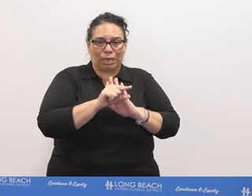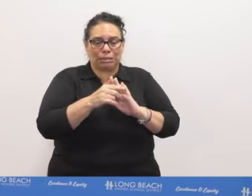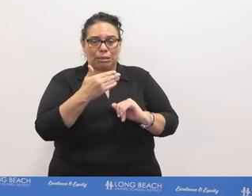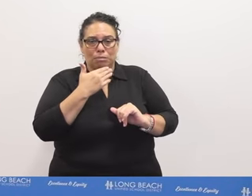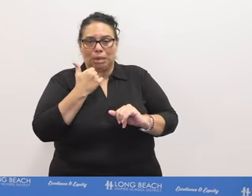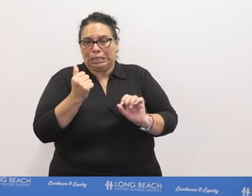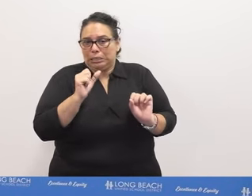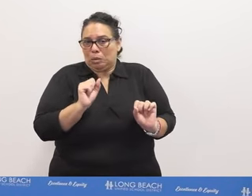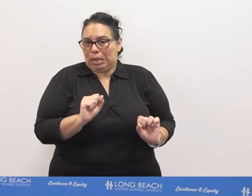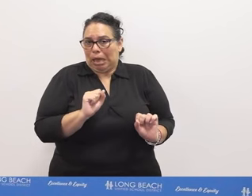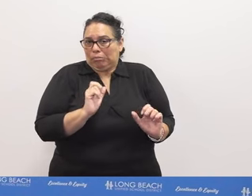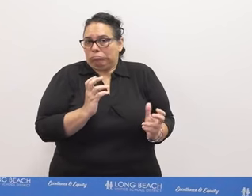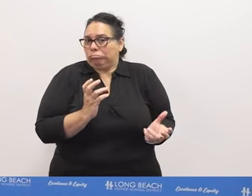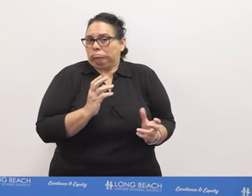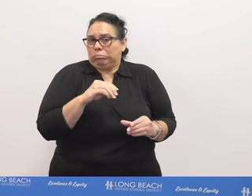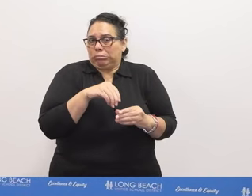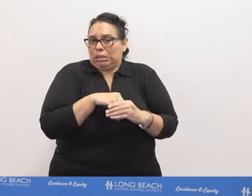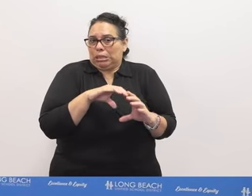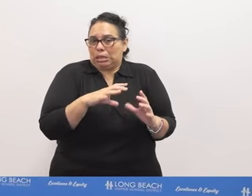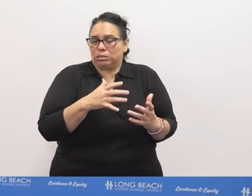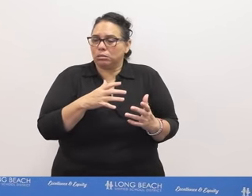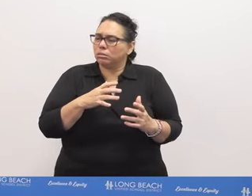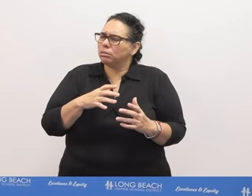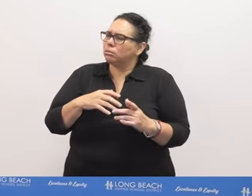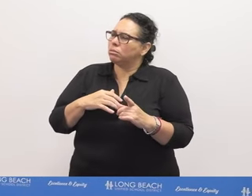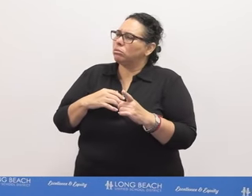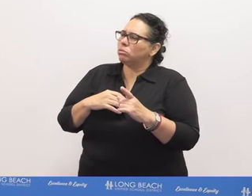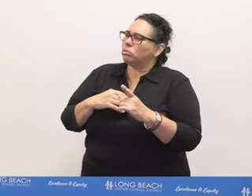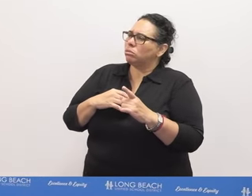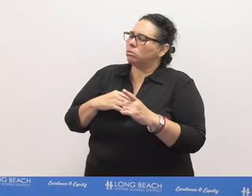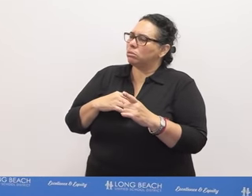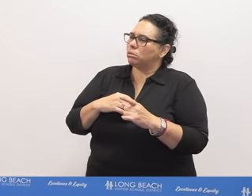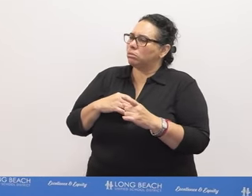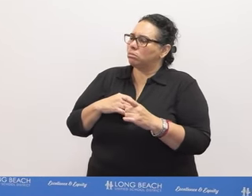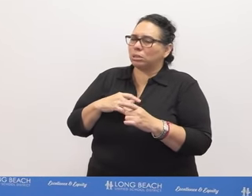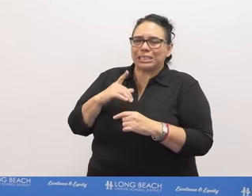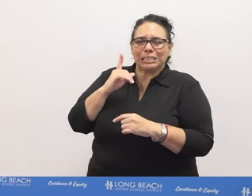And so you, it sounds like you see that